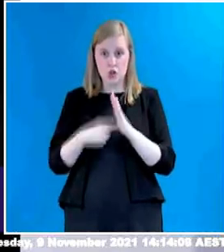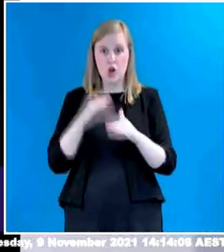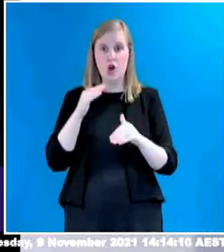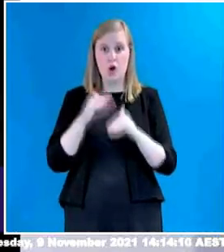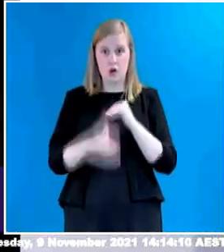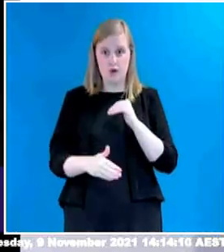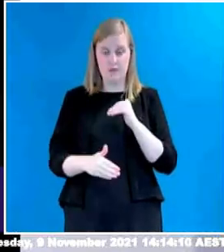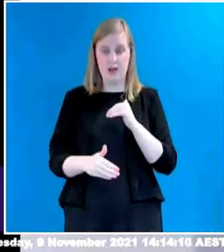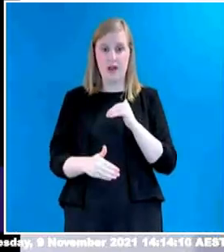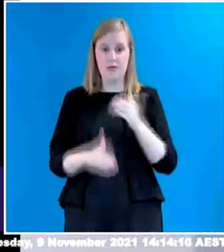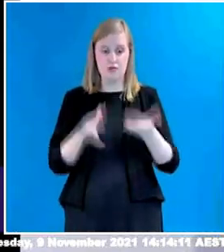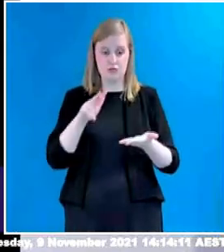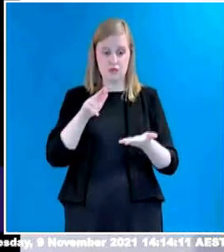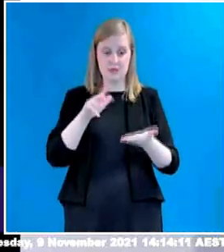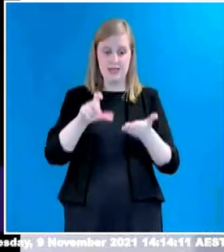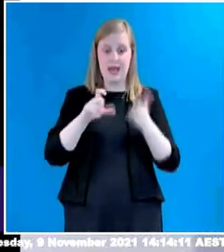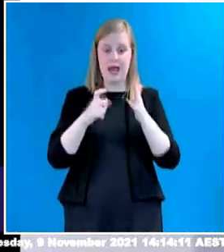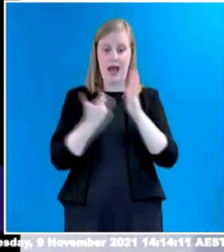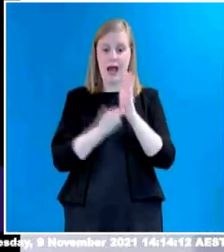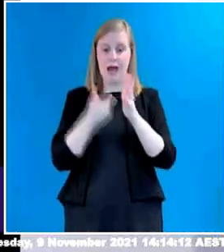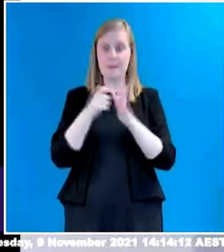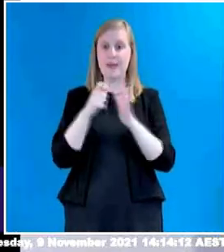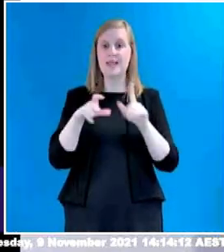Are you aware of that? Yes.